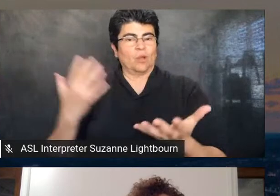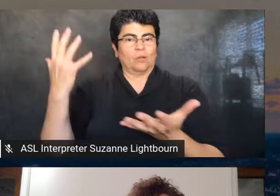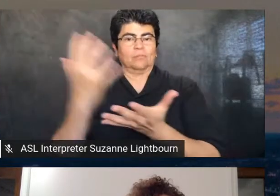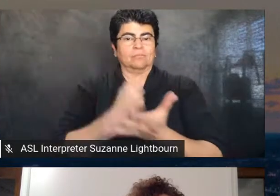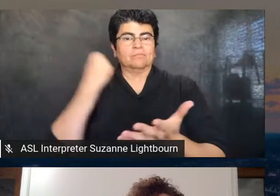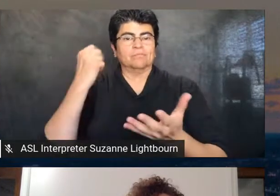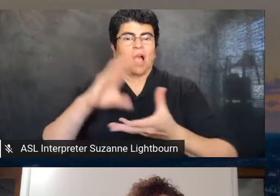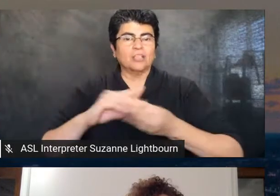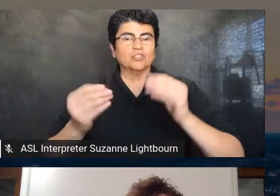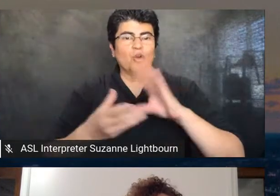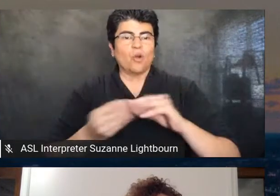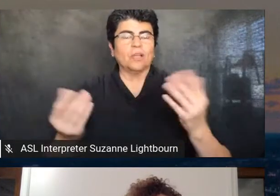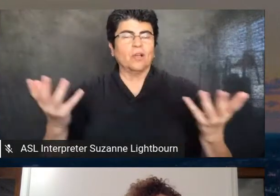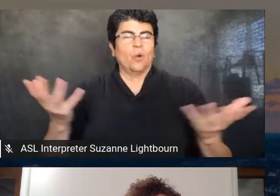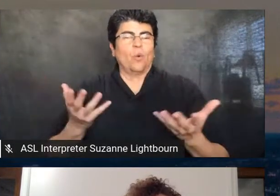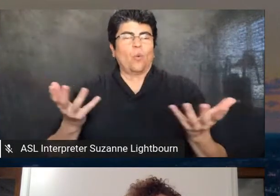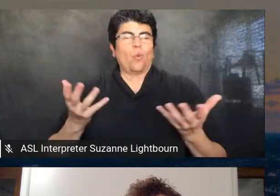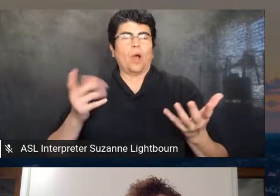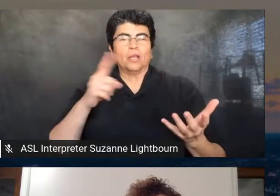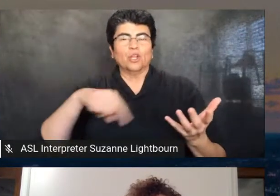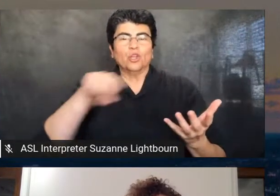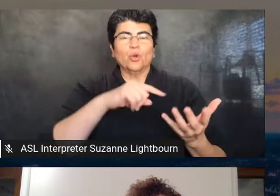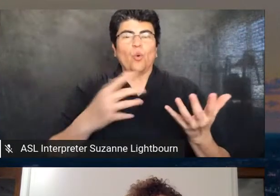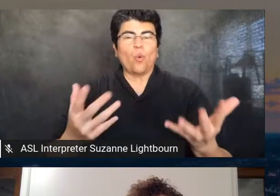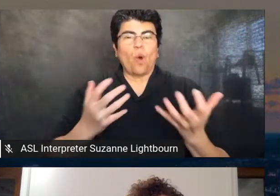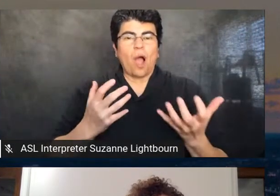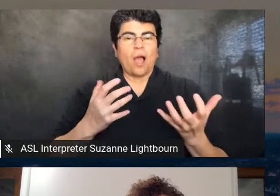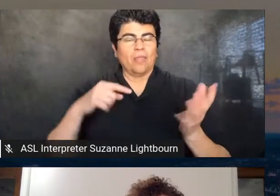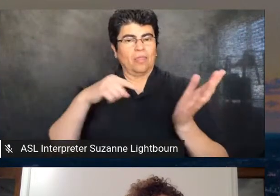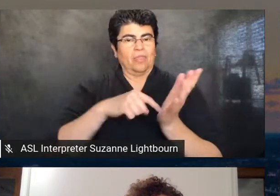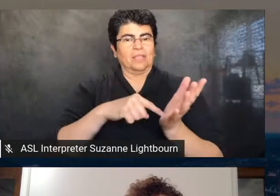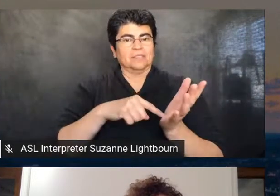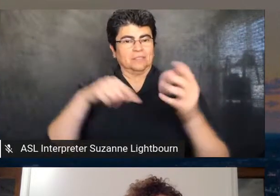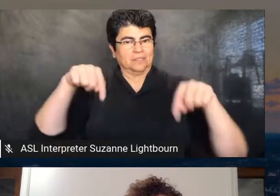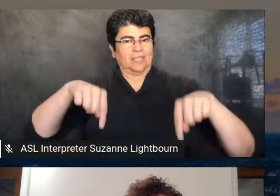what do you want this audience to know